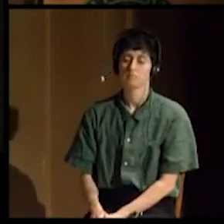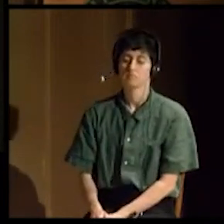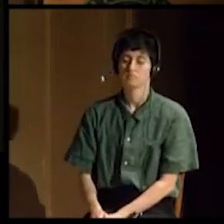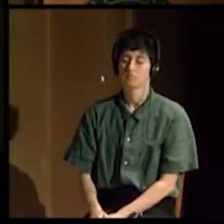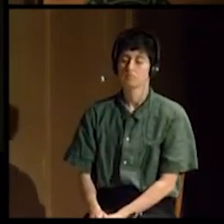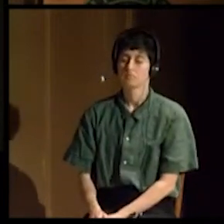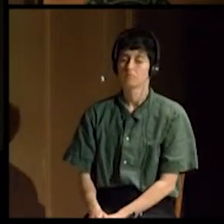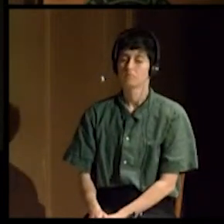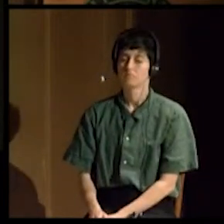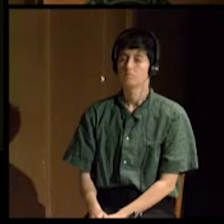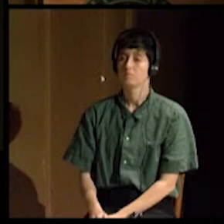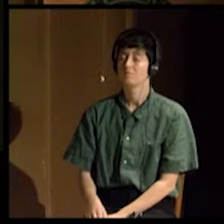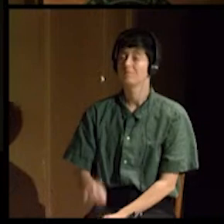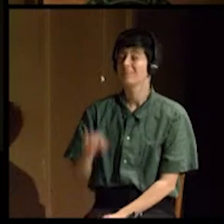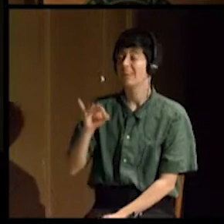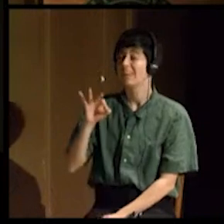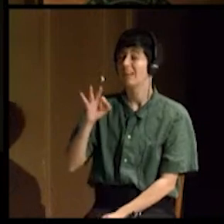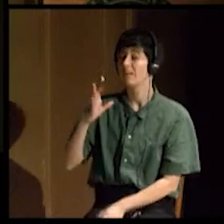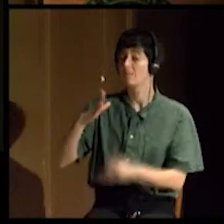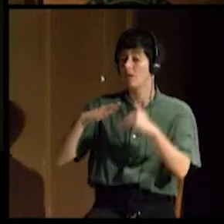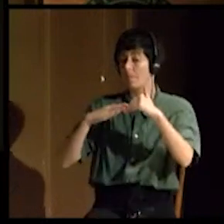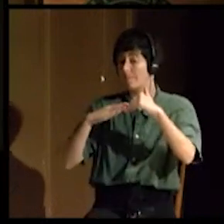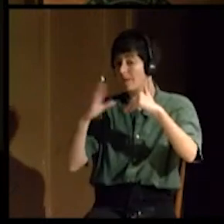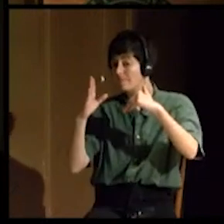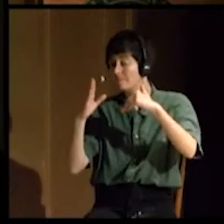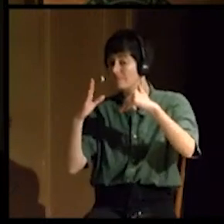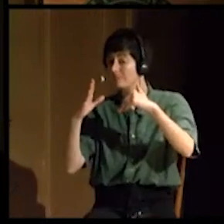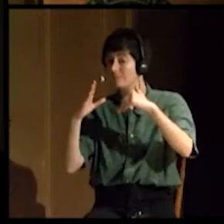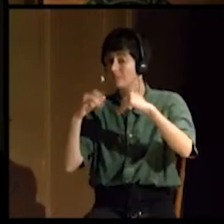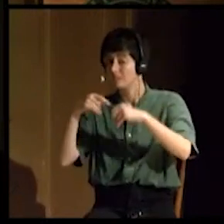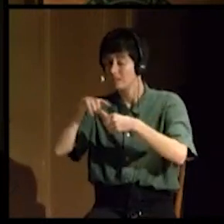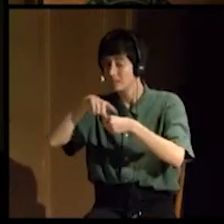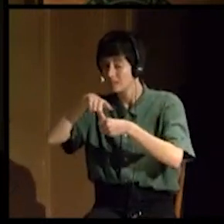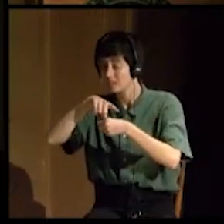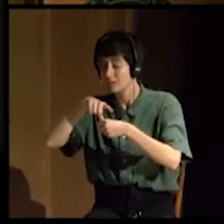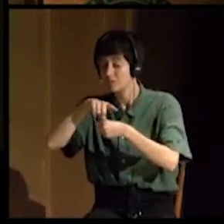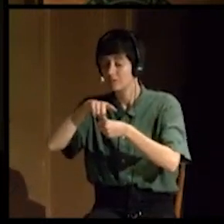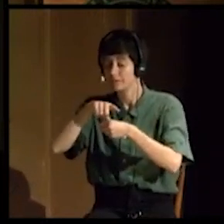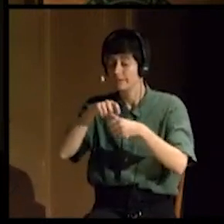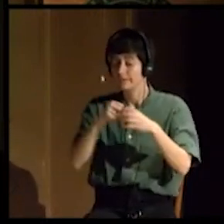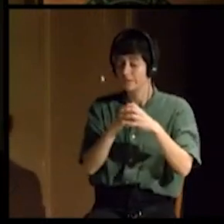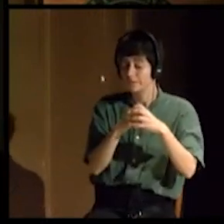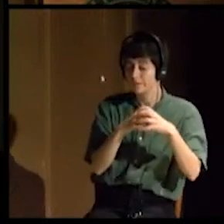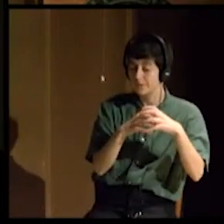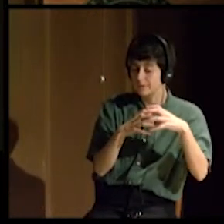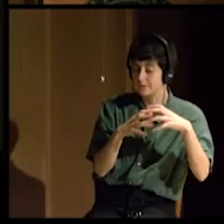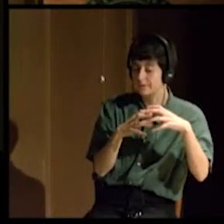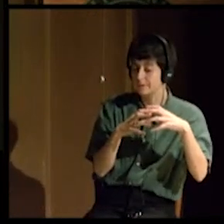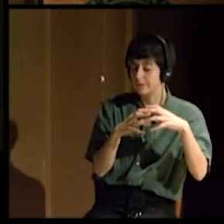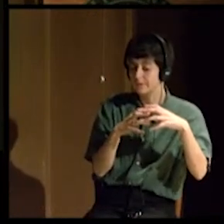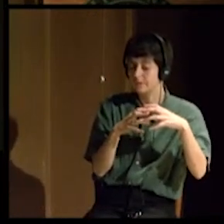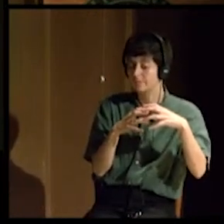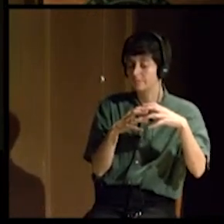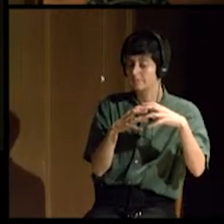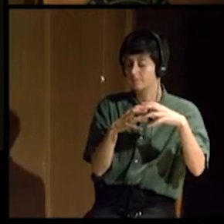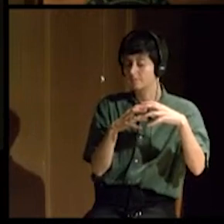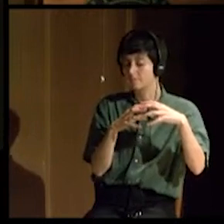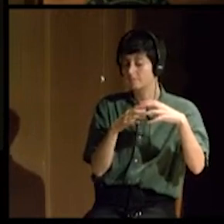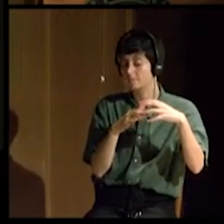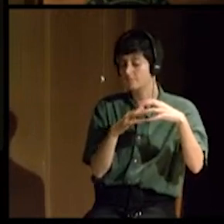you grow sparse large crystals. And so we kind of fill in the blanks here and we say, ah, this must be the reason that aplites have this behavior